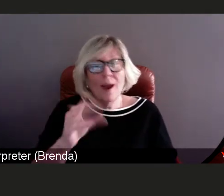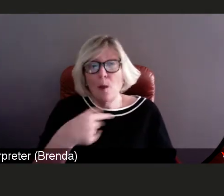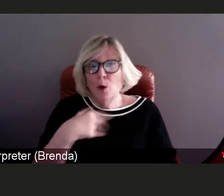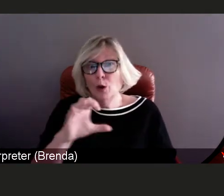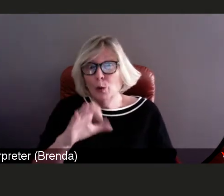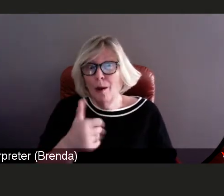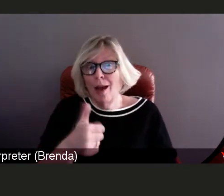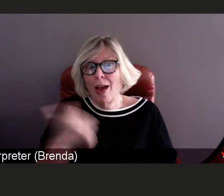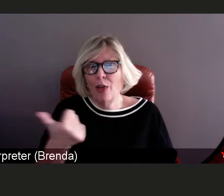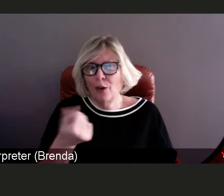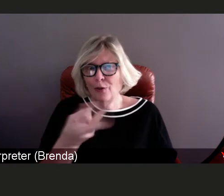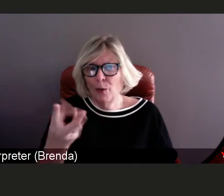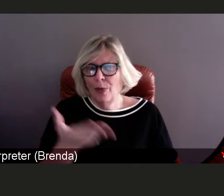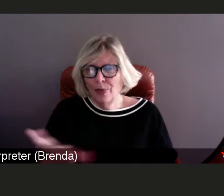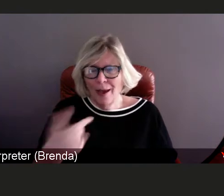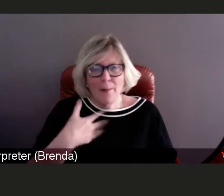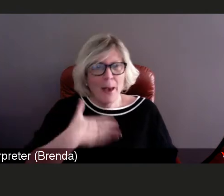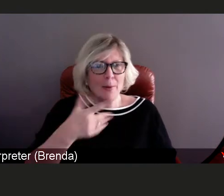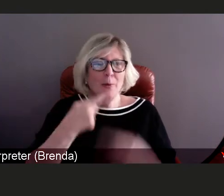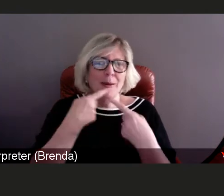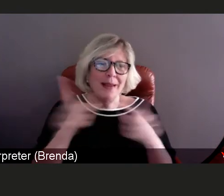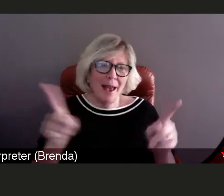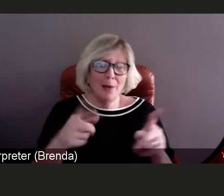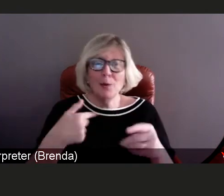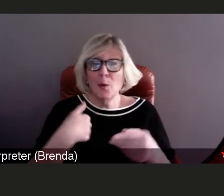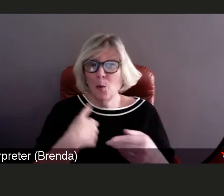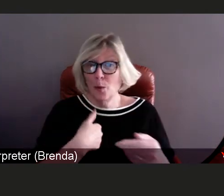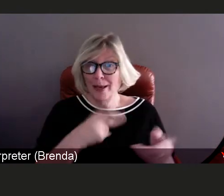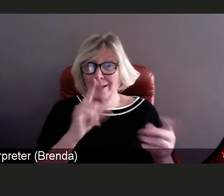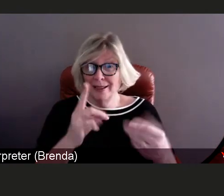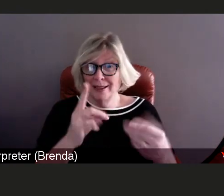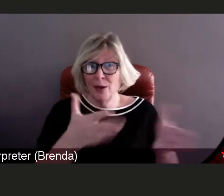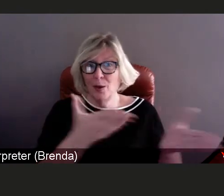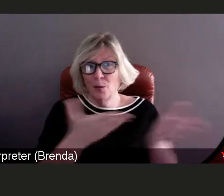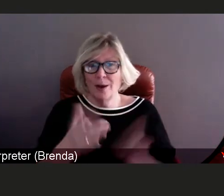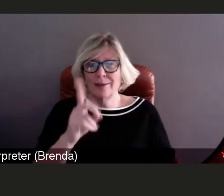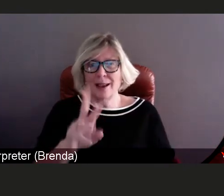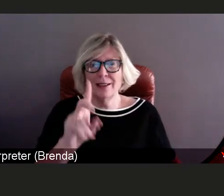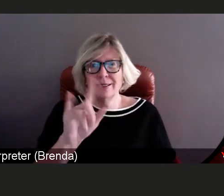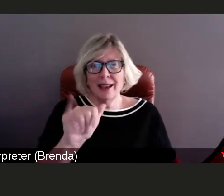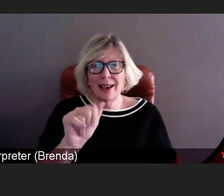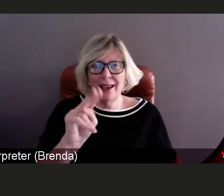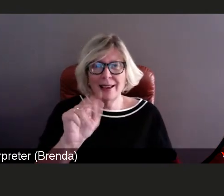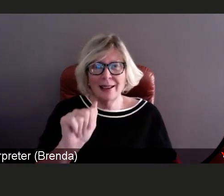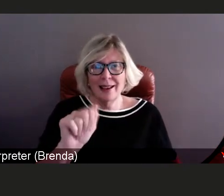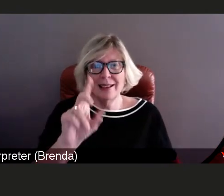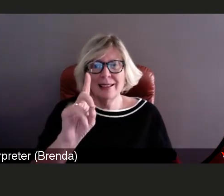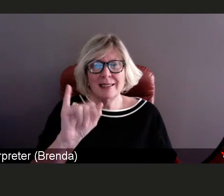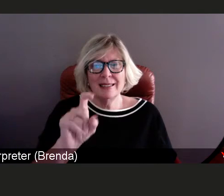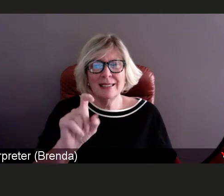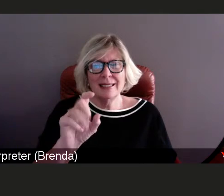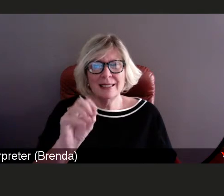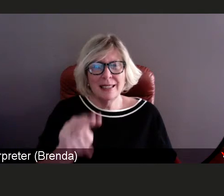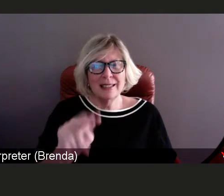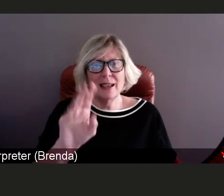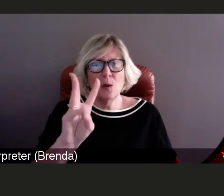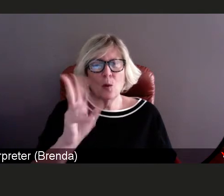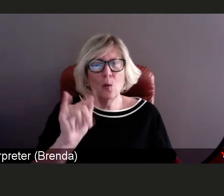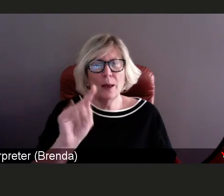I'm happy to announce that we have brought Diana, Dr. Diana Dickson-Witmer, a preeminent,